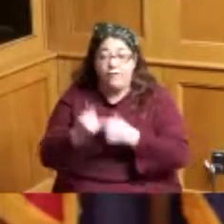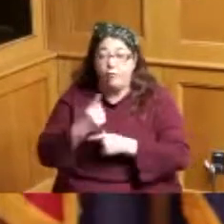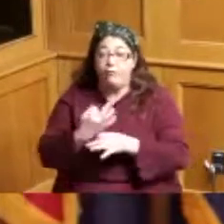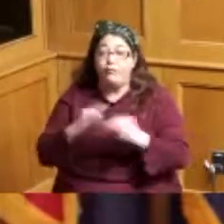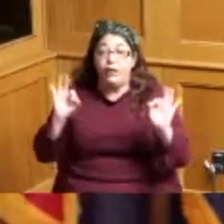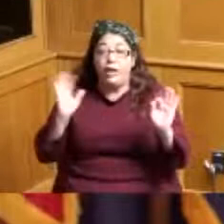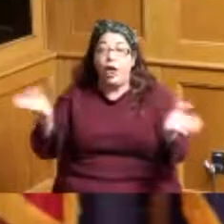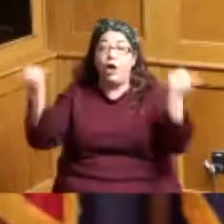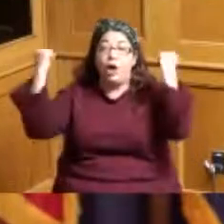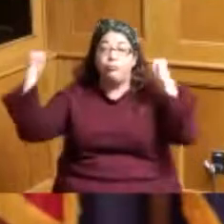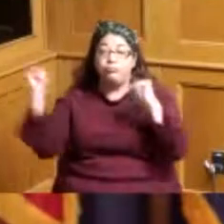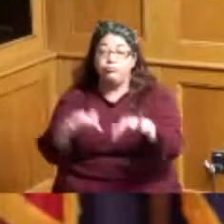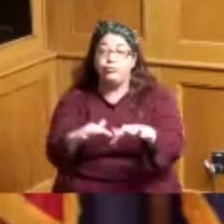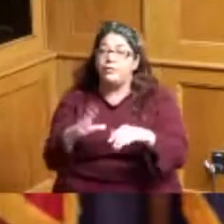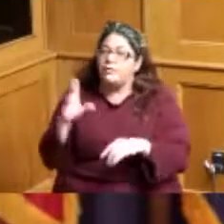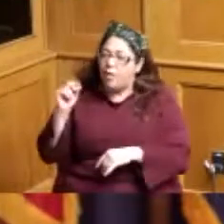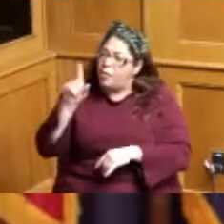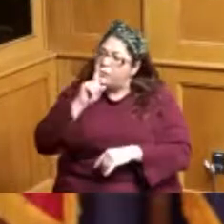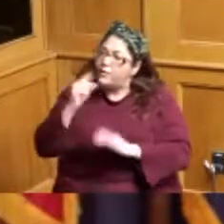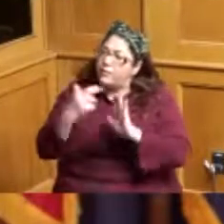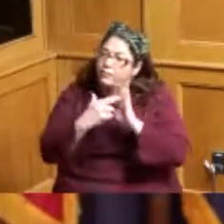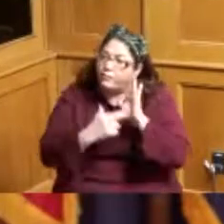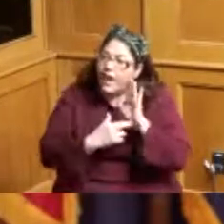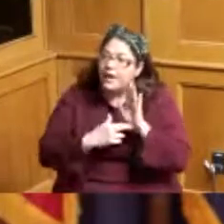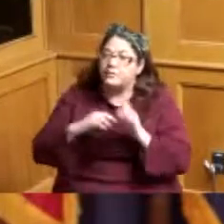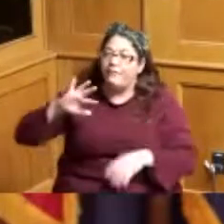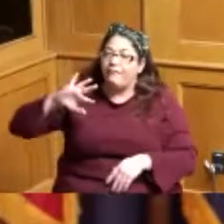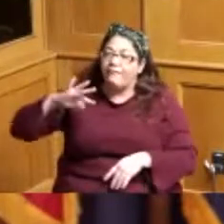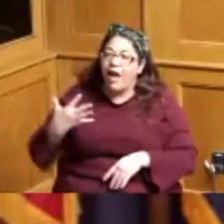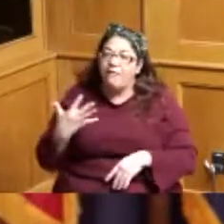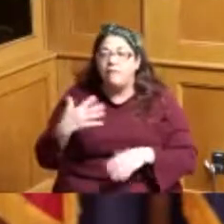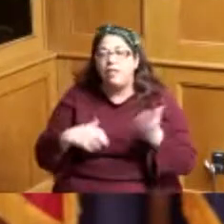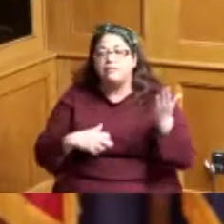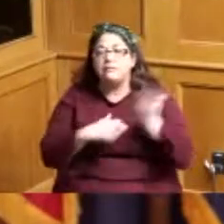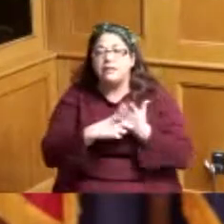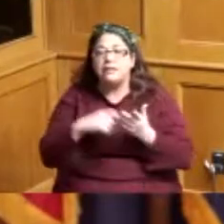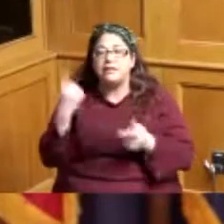you would have to you know register get maybe a five dollar ticket and the money goes to the free